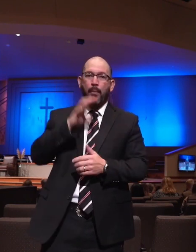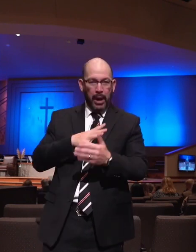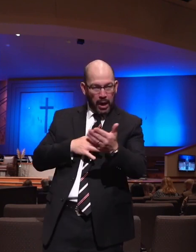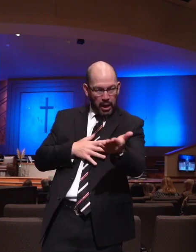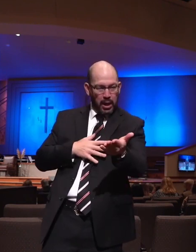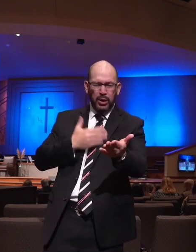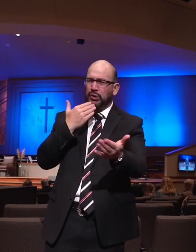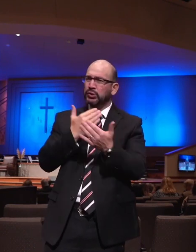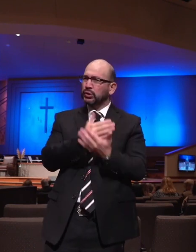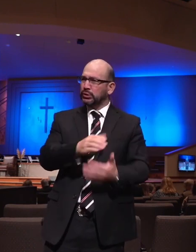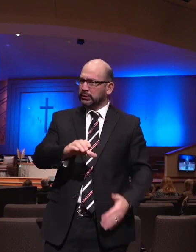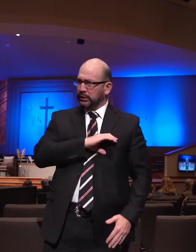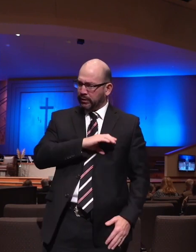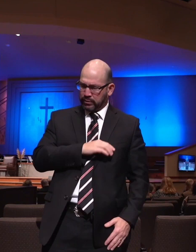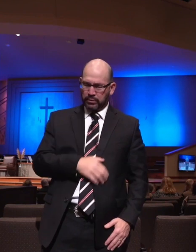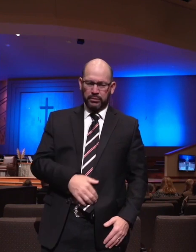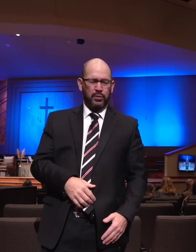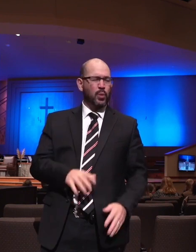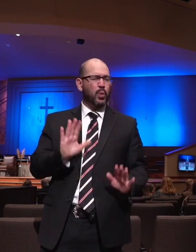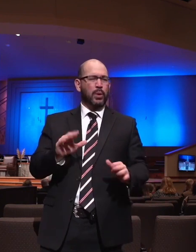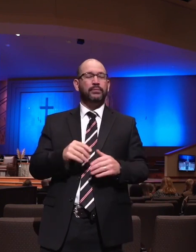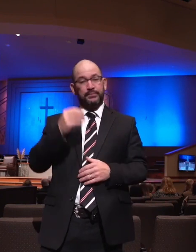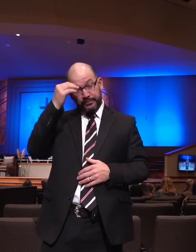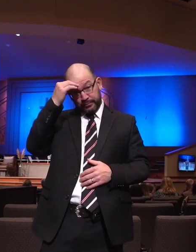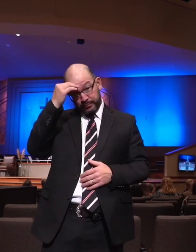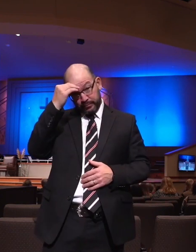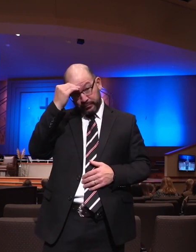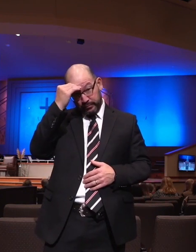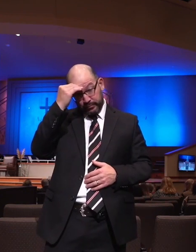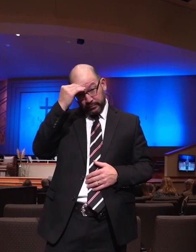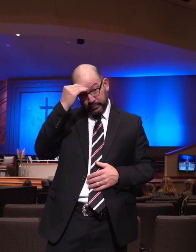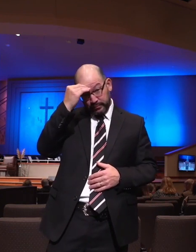but I'll tell you what else she's got and you give me a woman that puts both